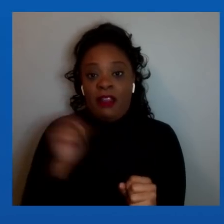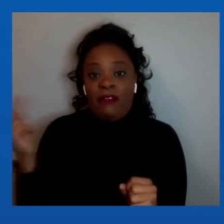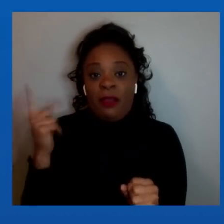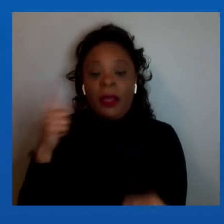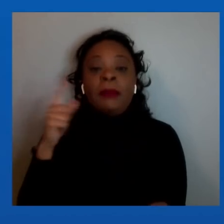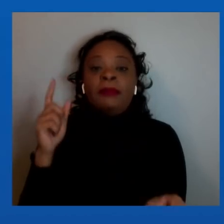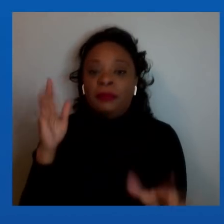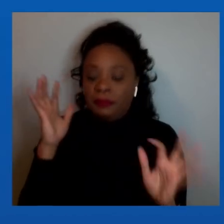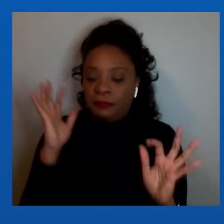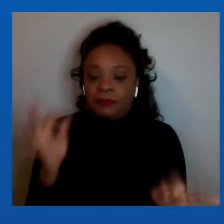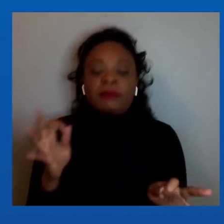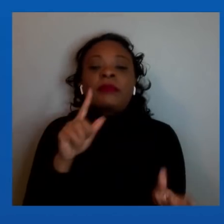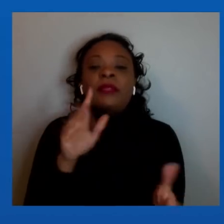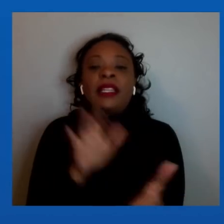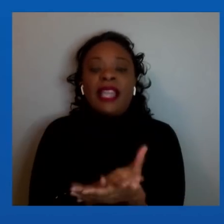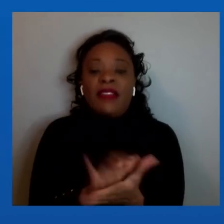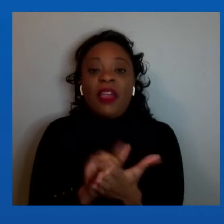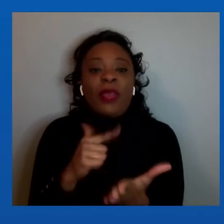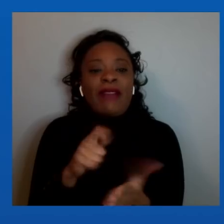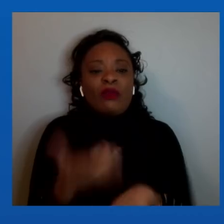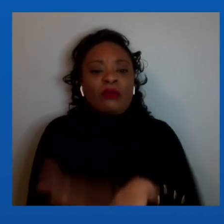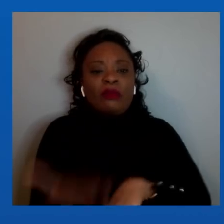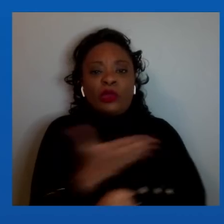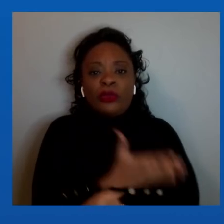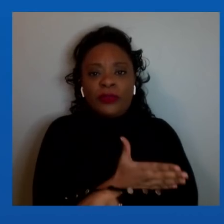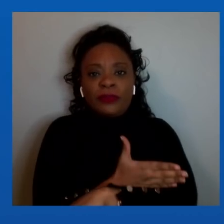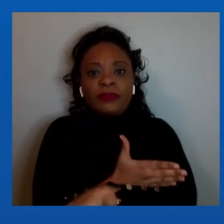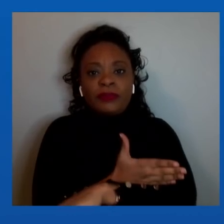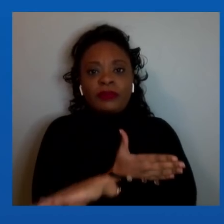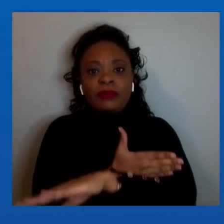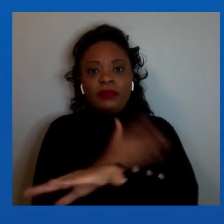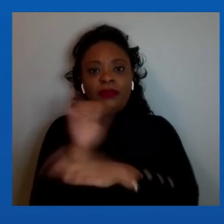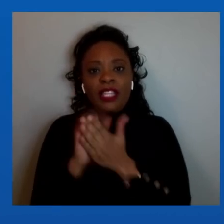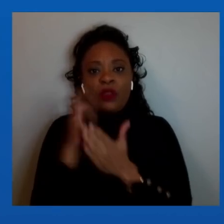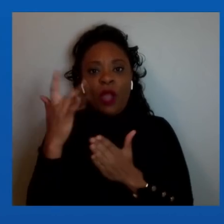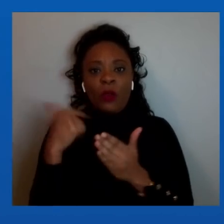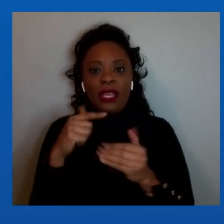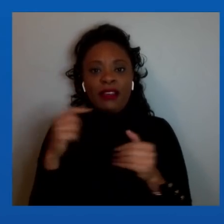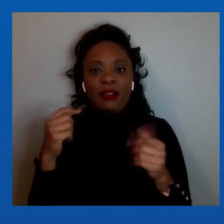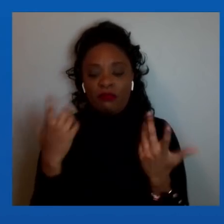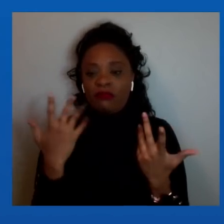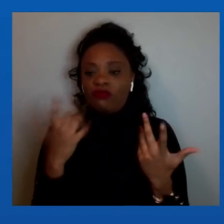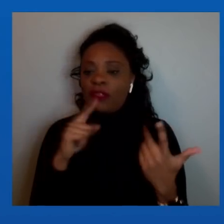that we have to do better. And that is why we fought to expand the Child Tax Credit